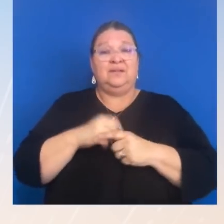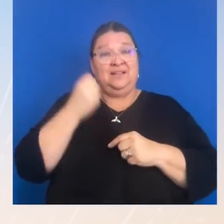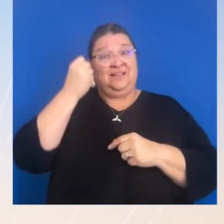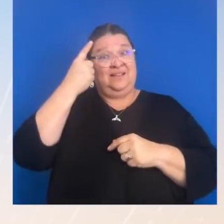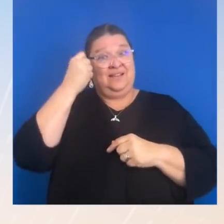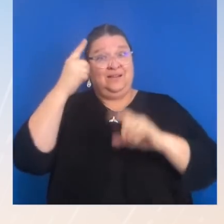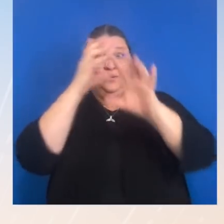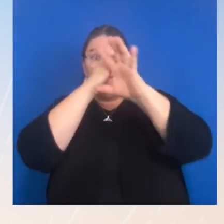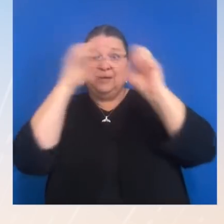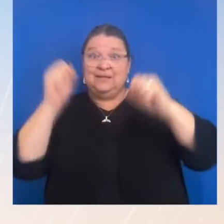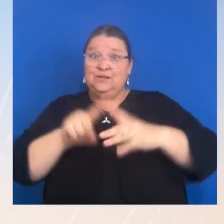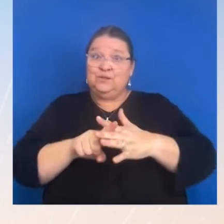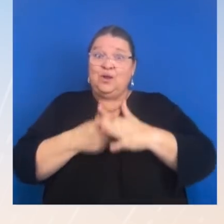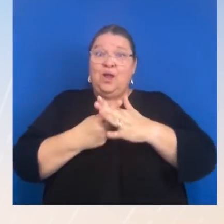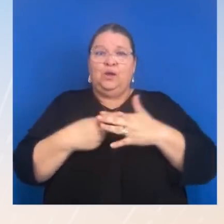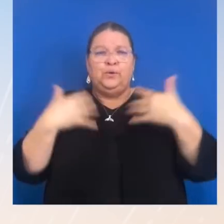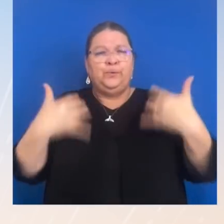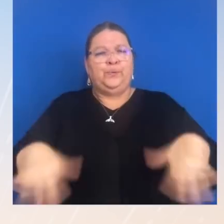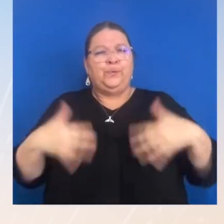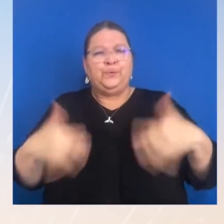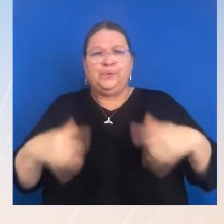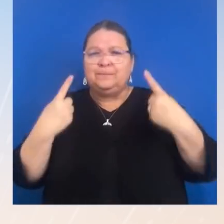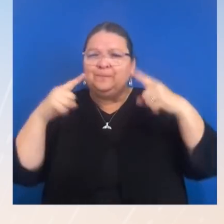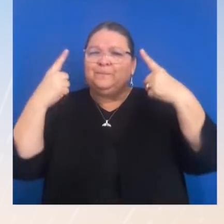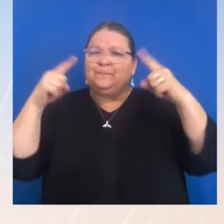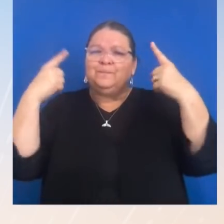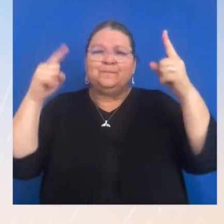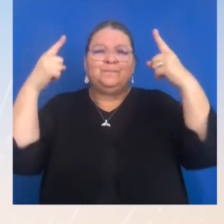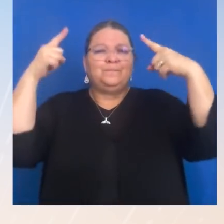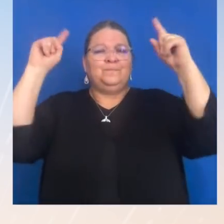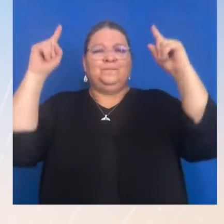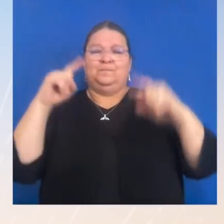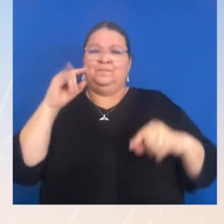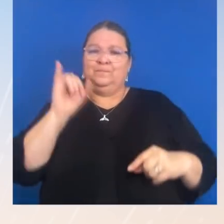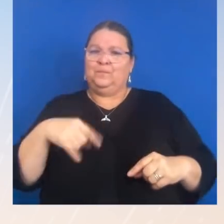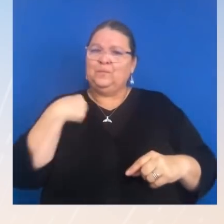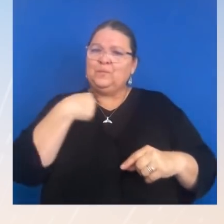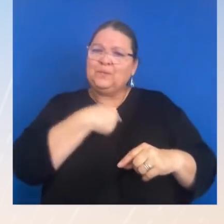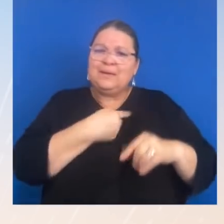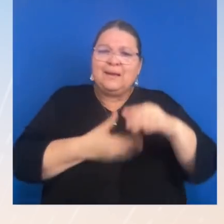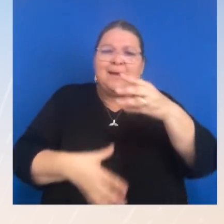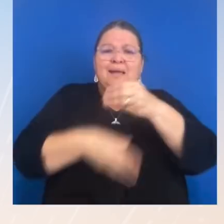we've added 678,000 jobs last month and 7.4 million jobs since he took office;